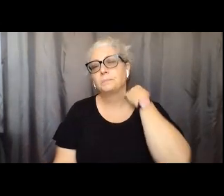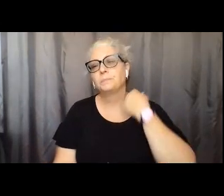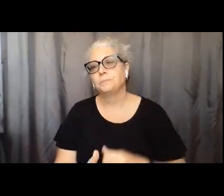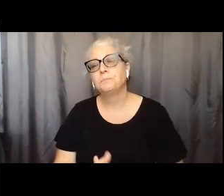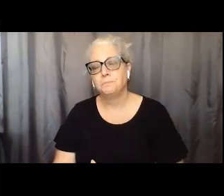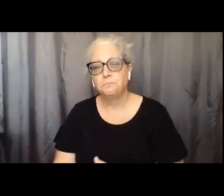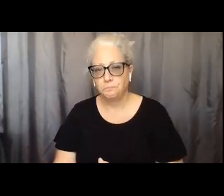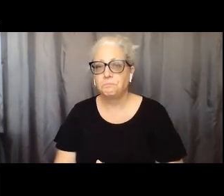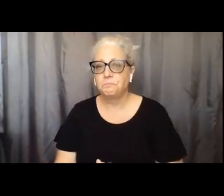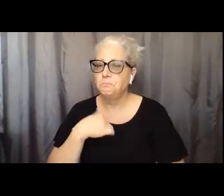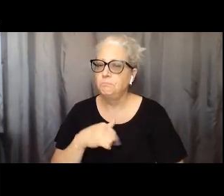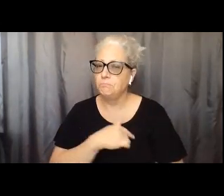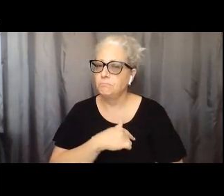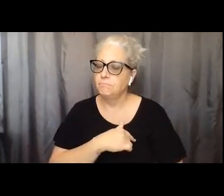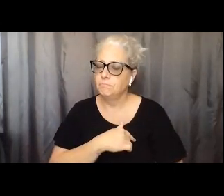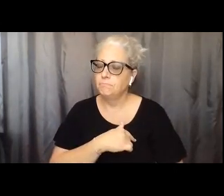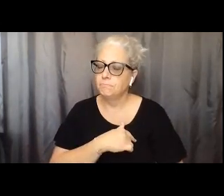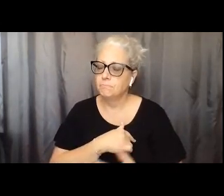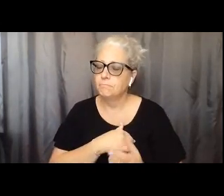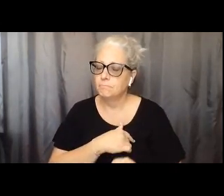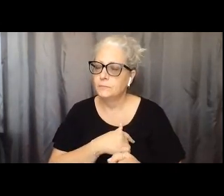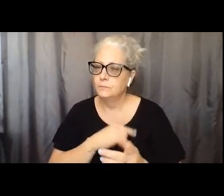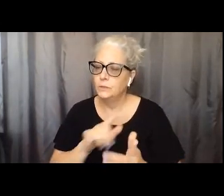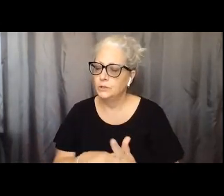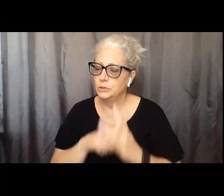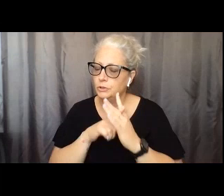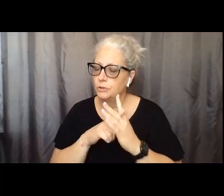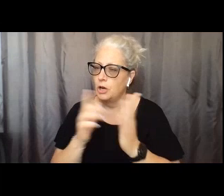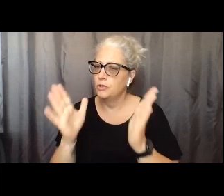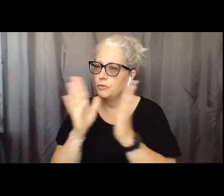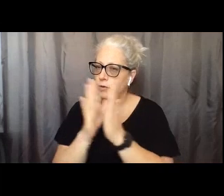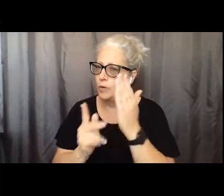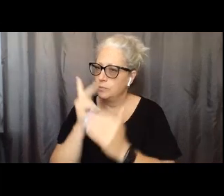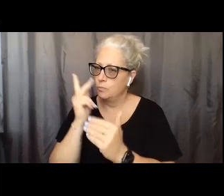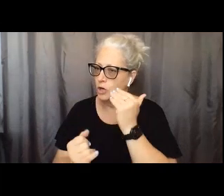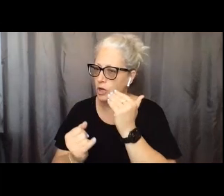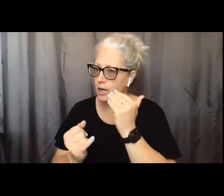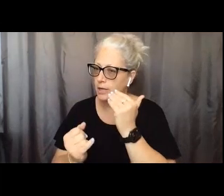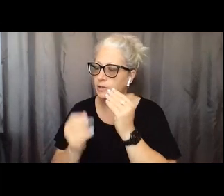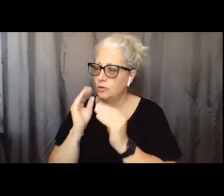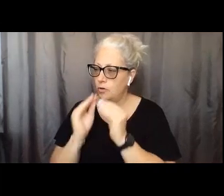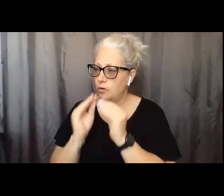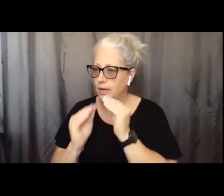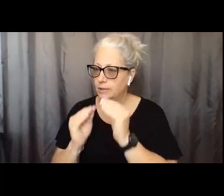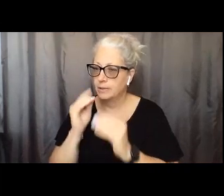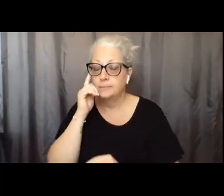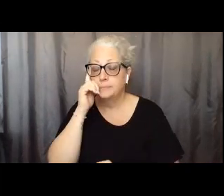projects to fix these physical barriers, but all of our projects will be reliant on funding. [Roby Poche (DES)] We think that we have